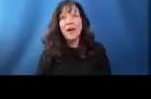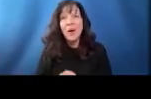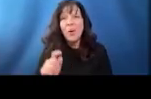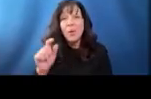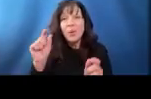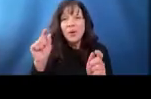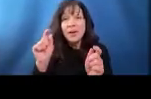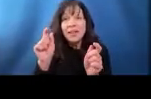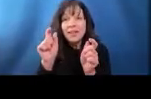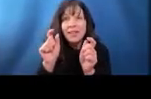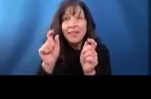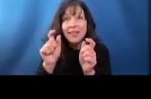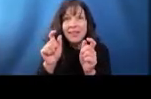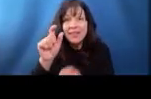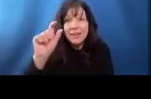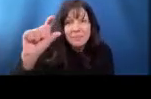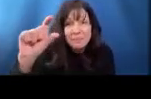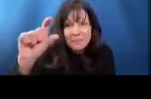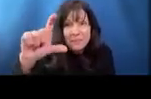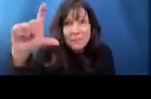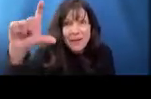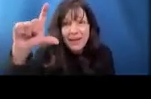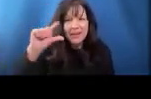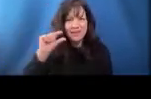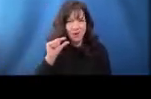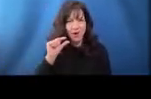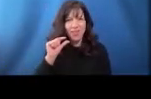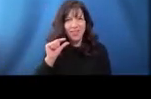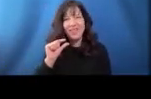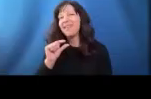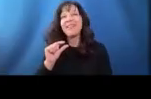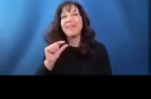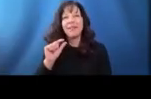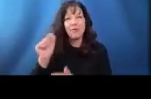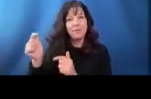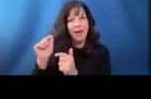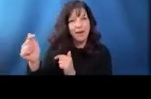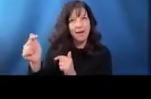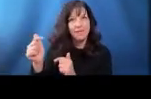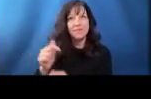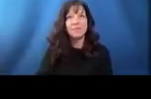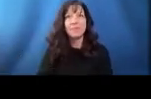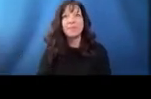Giant ham is here. Tiny ham, oh, you're gonna make a giant spoon.